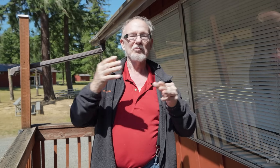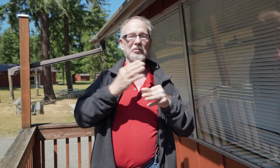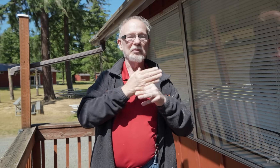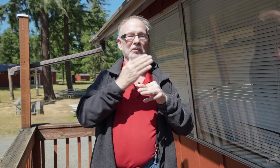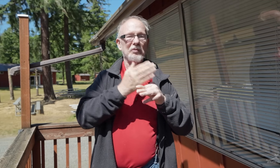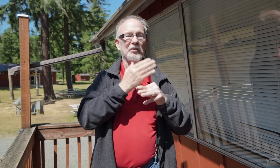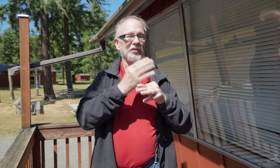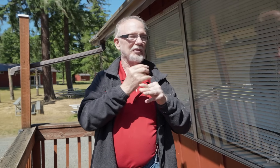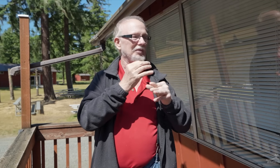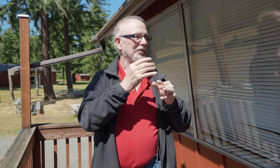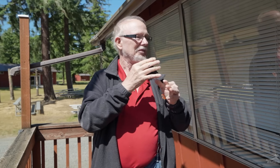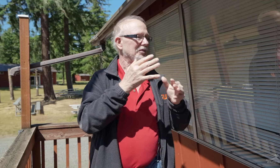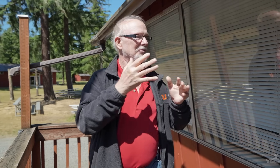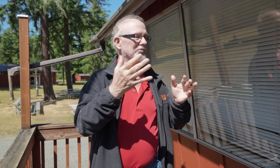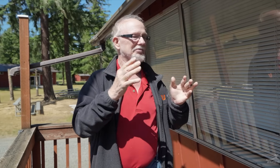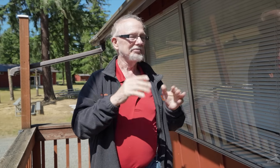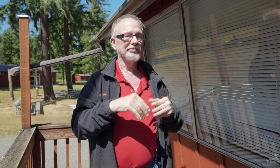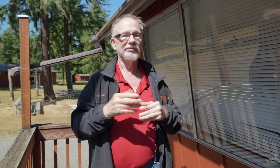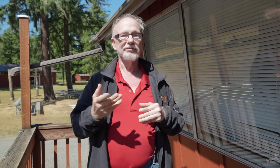It has transformed over time.